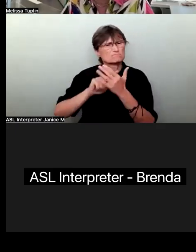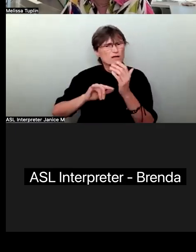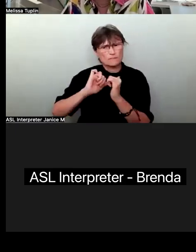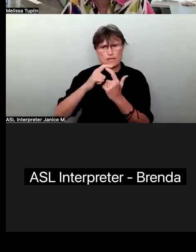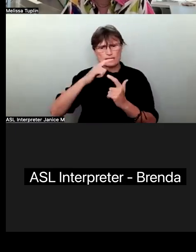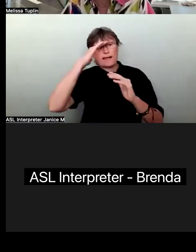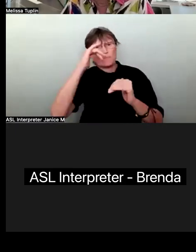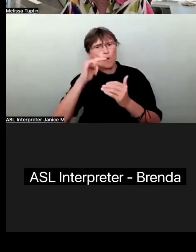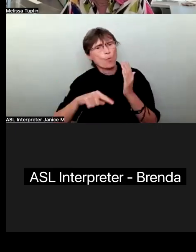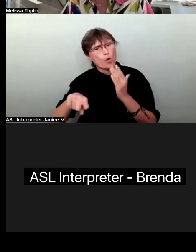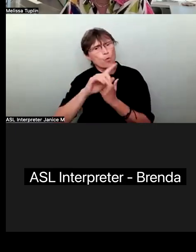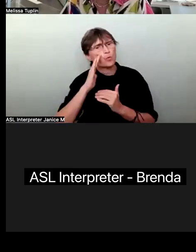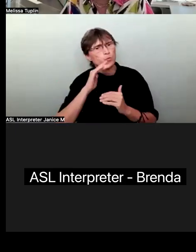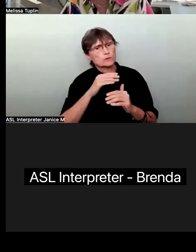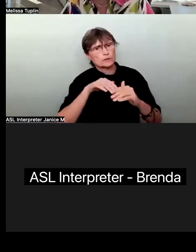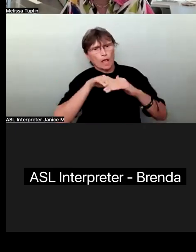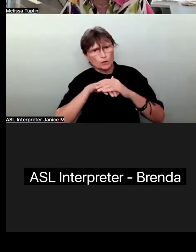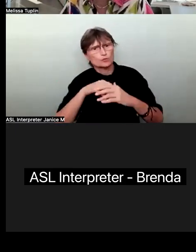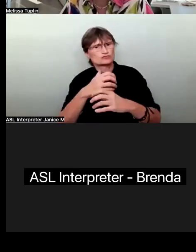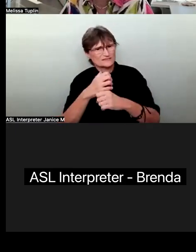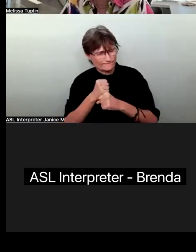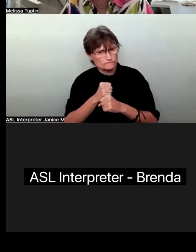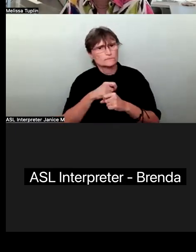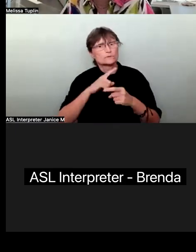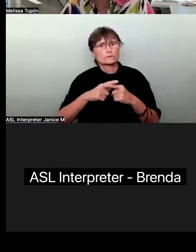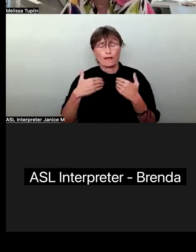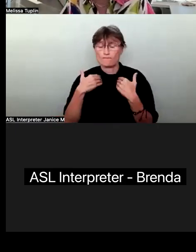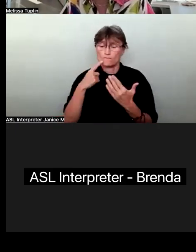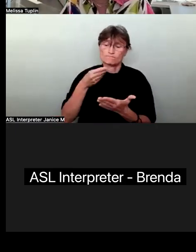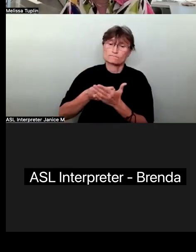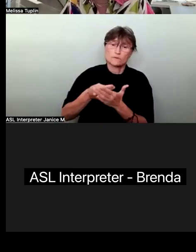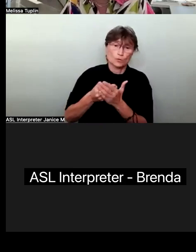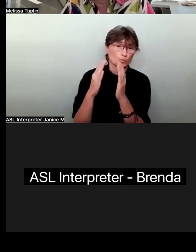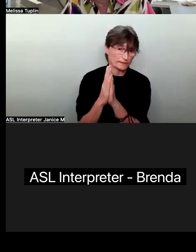might receive that will help you come up with a funding request. So, again,